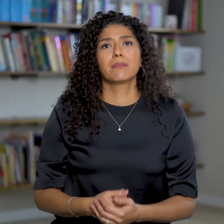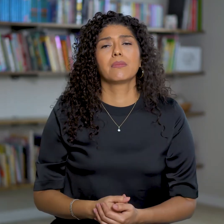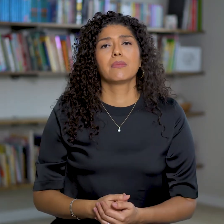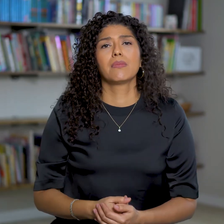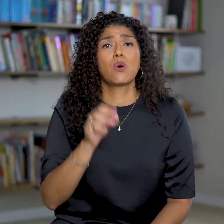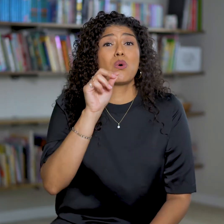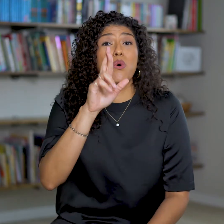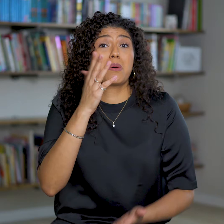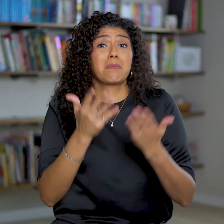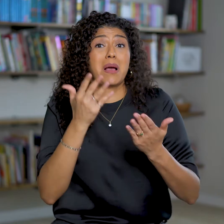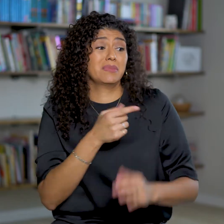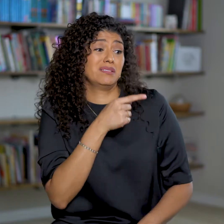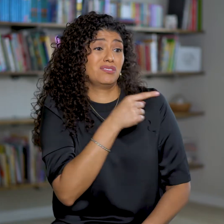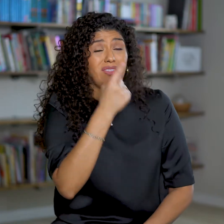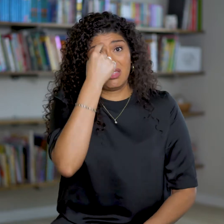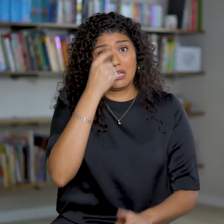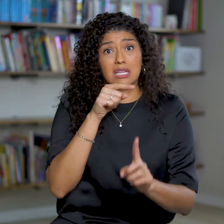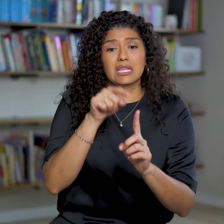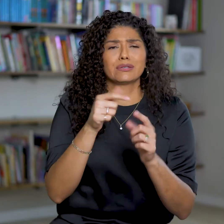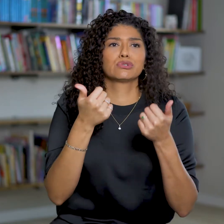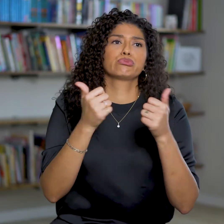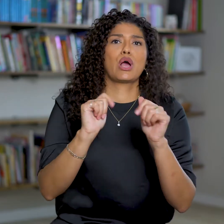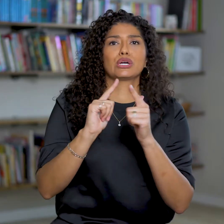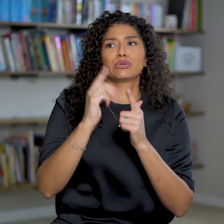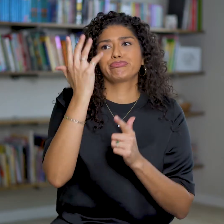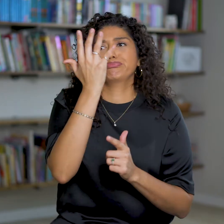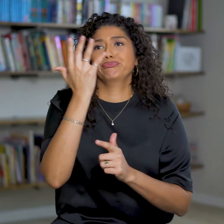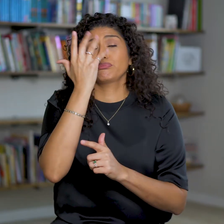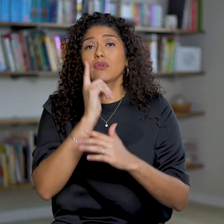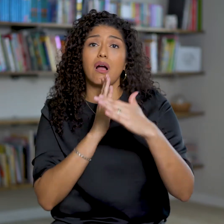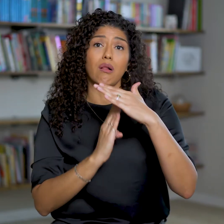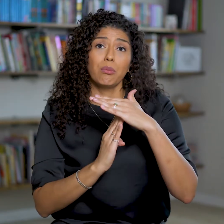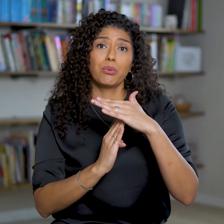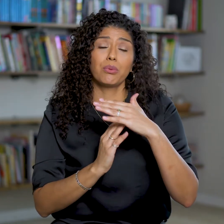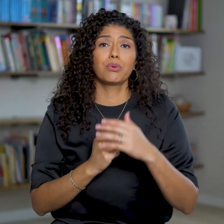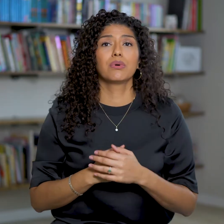or maybe she thinks he’s trying to look humble,